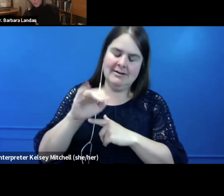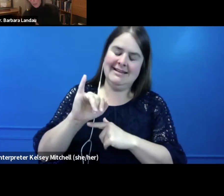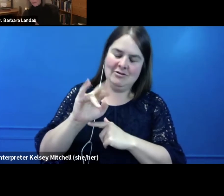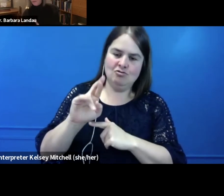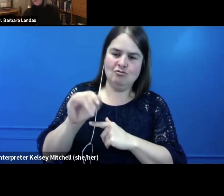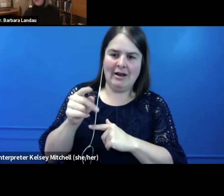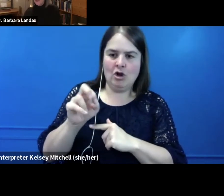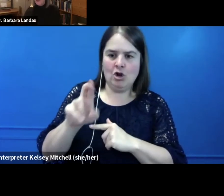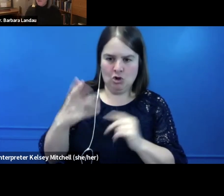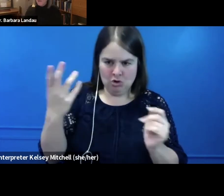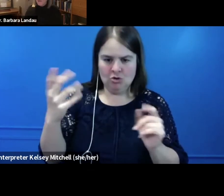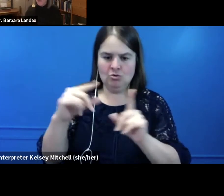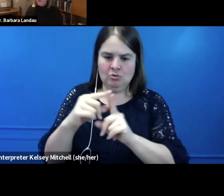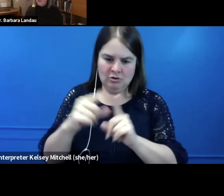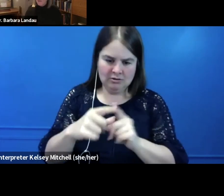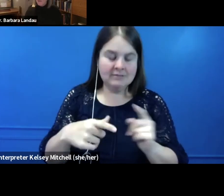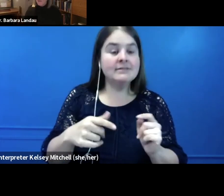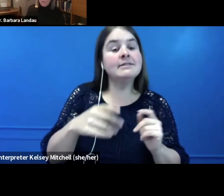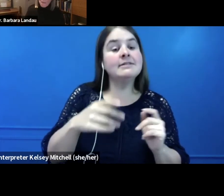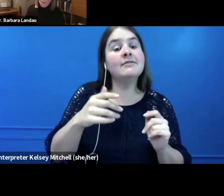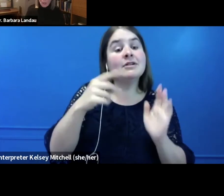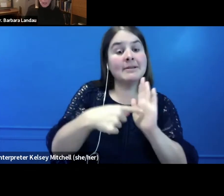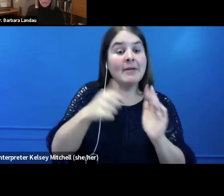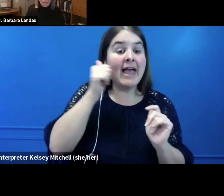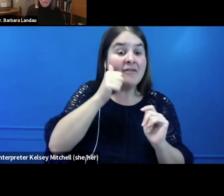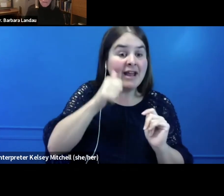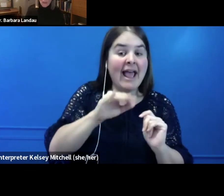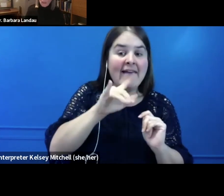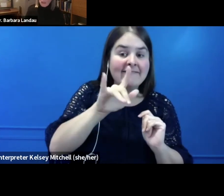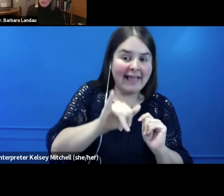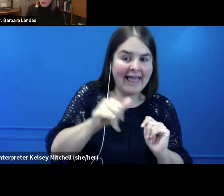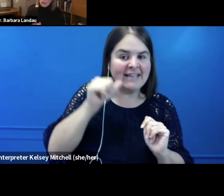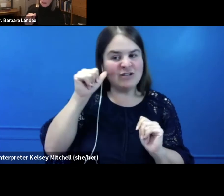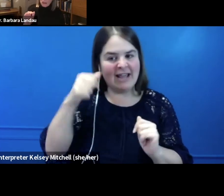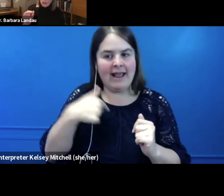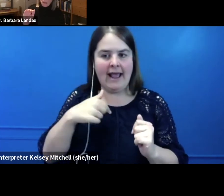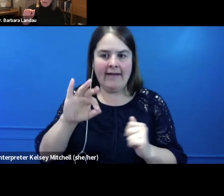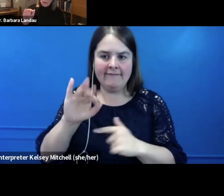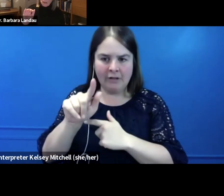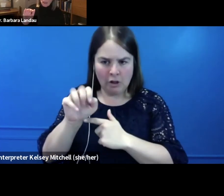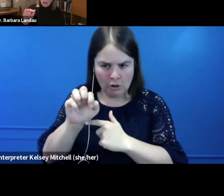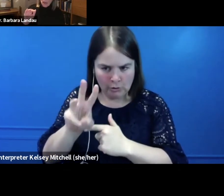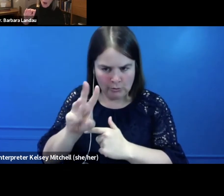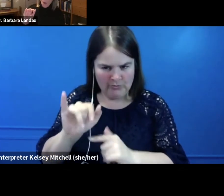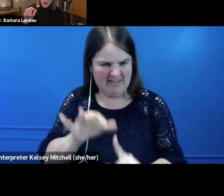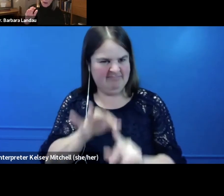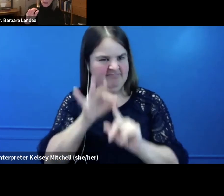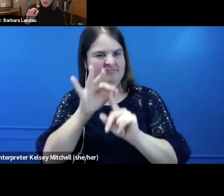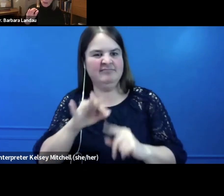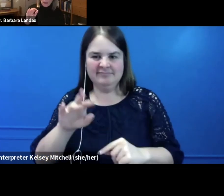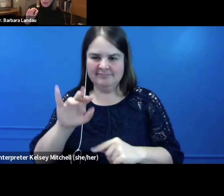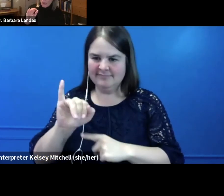the answers flew um that's um